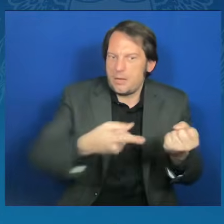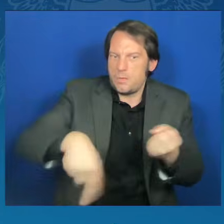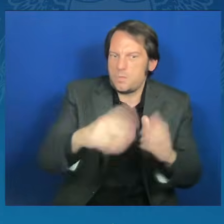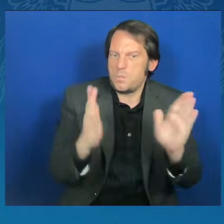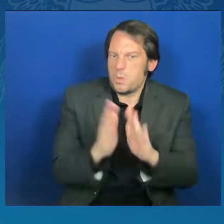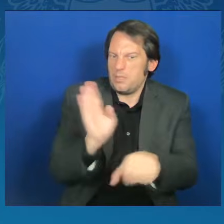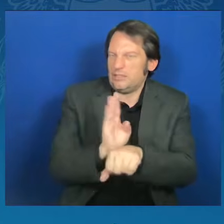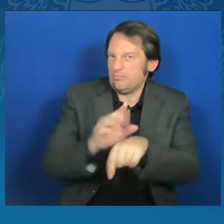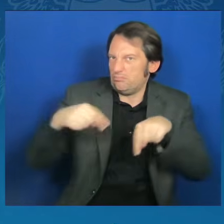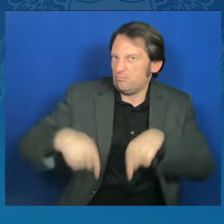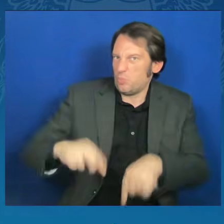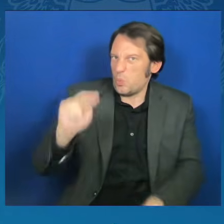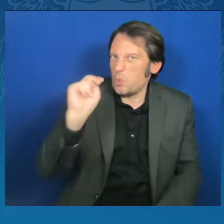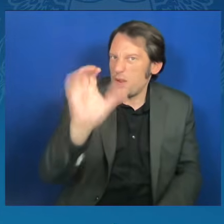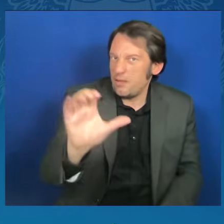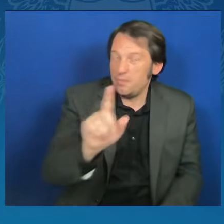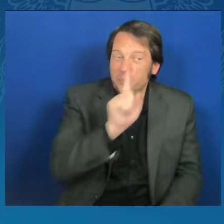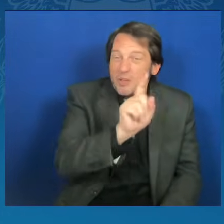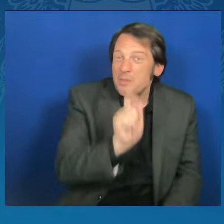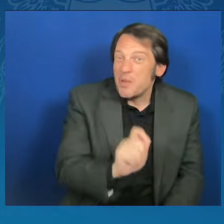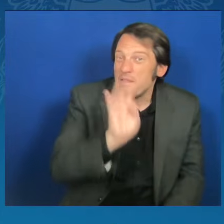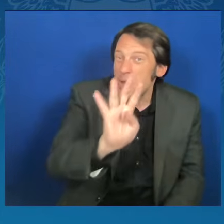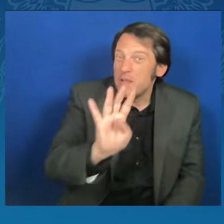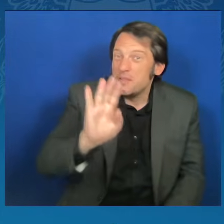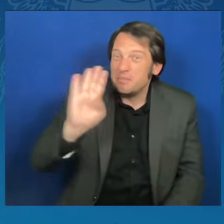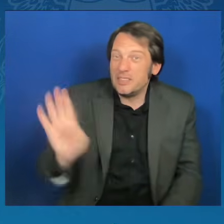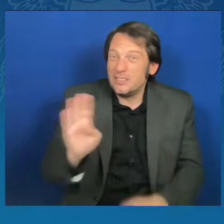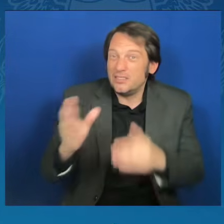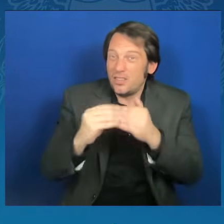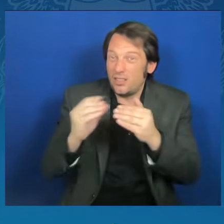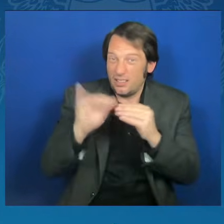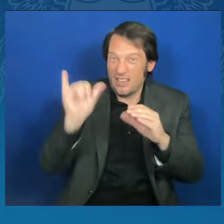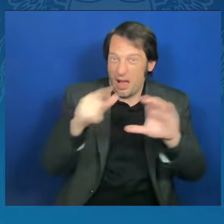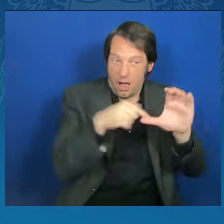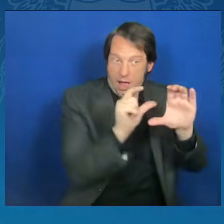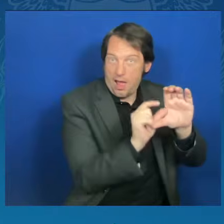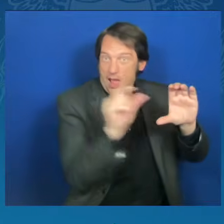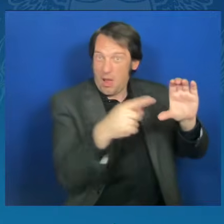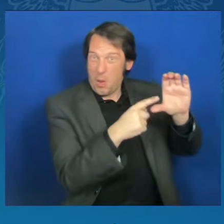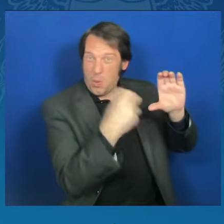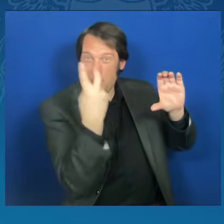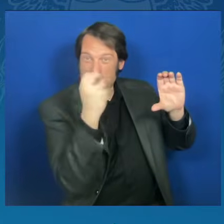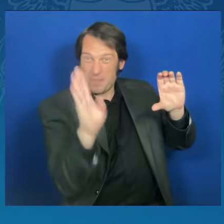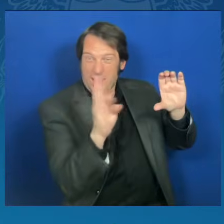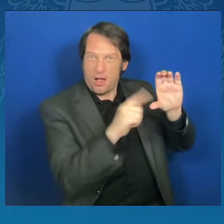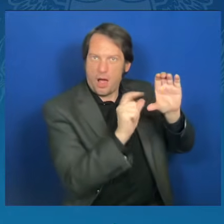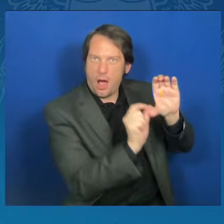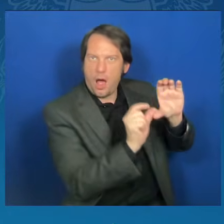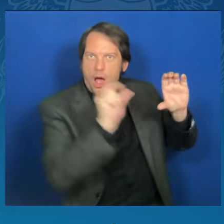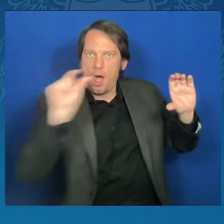to lend $80 billion to businesses all over this country over the next decade.